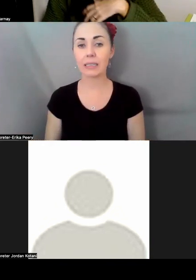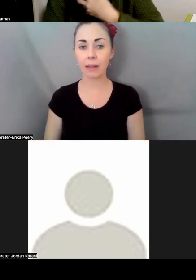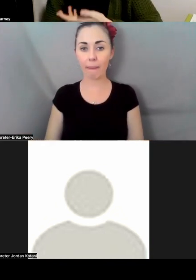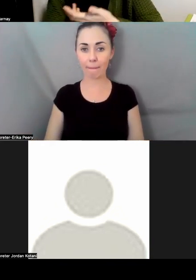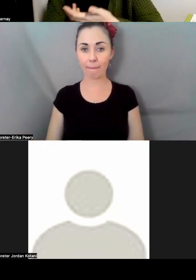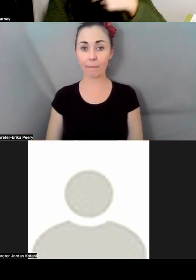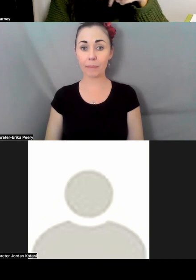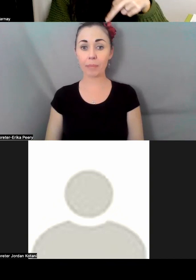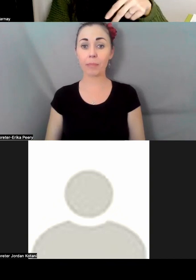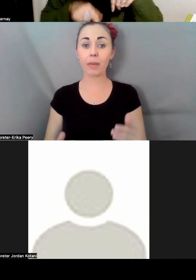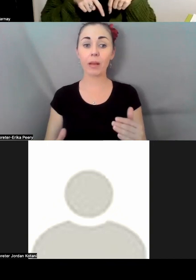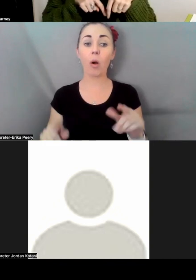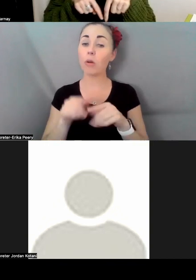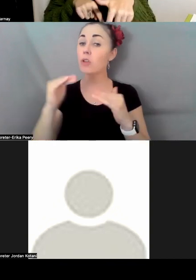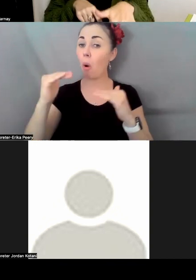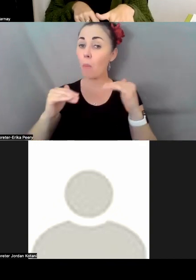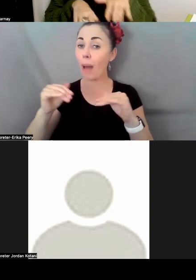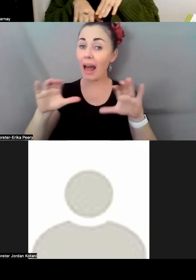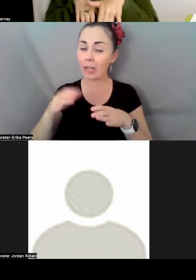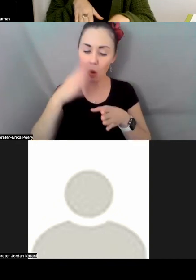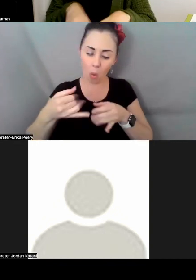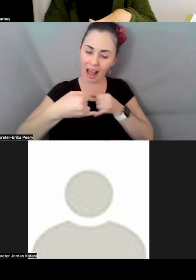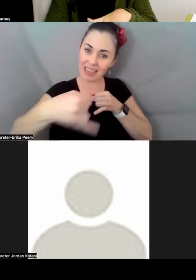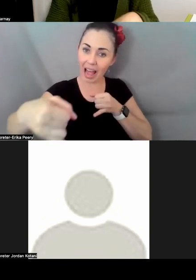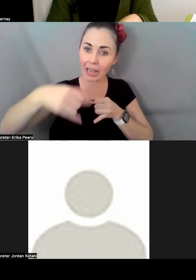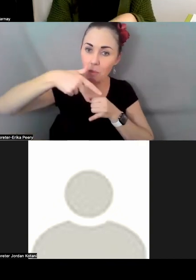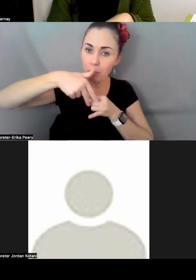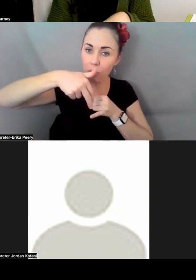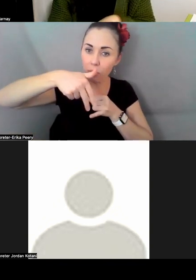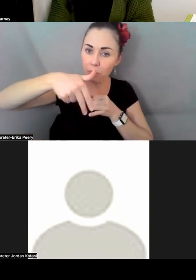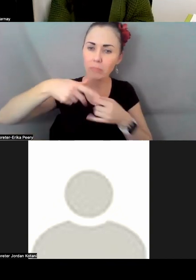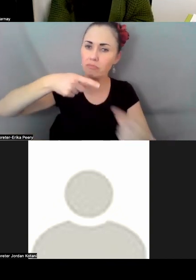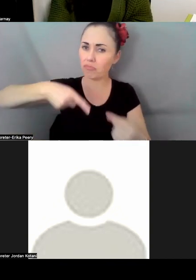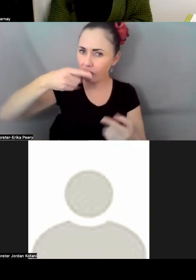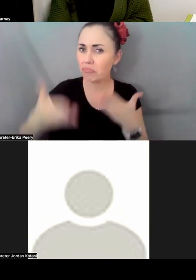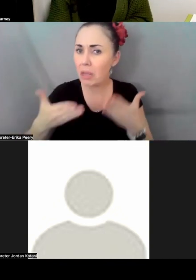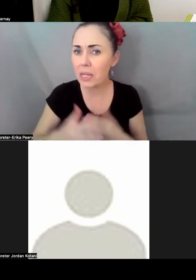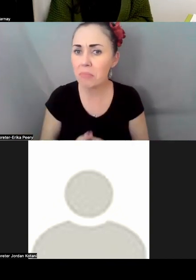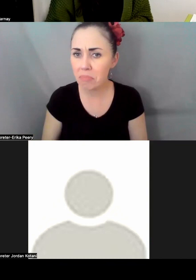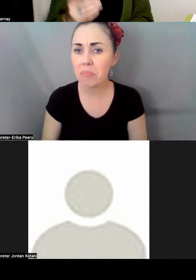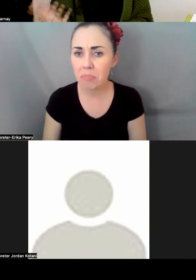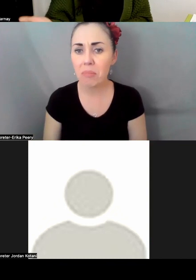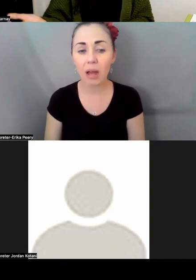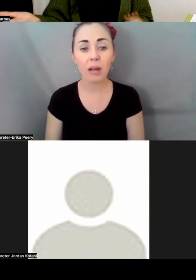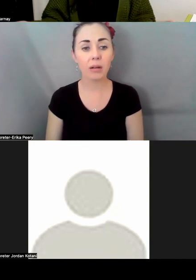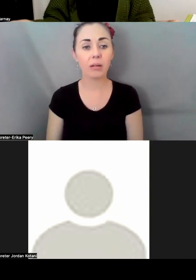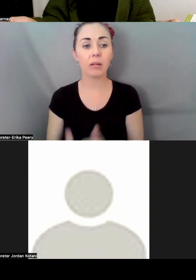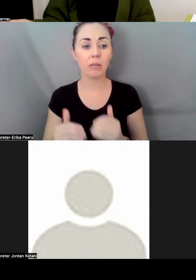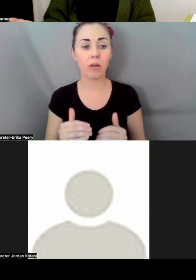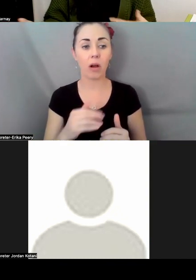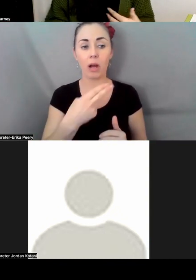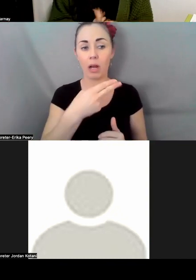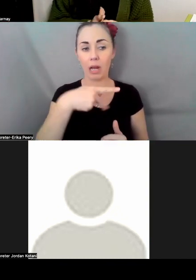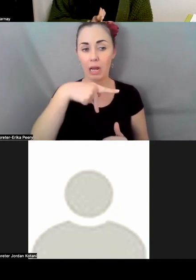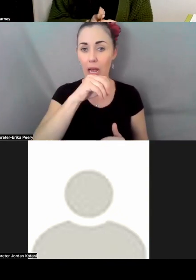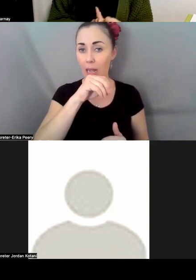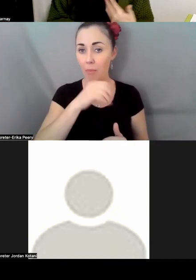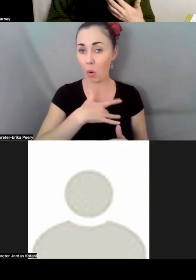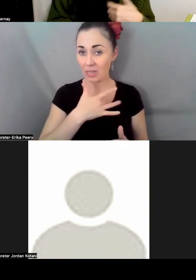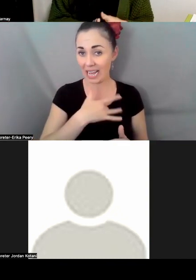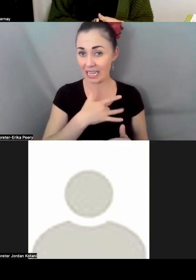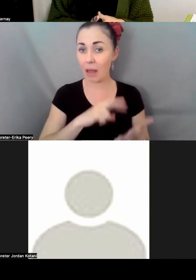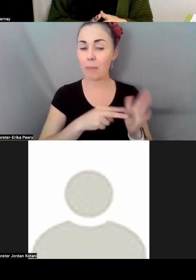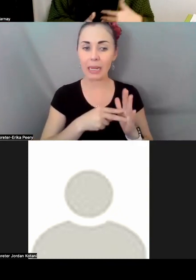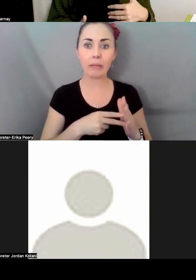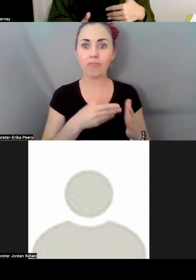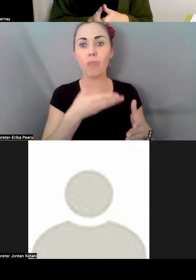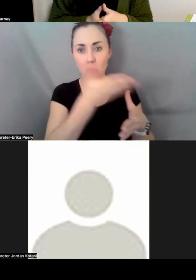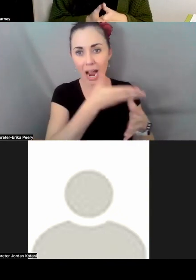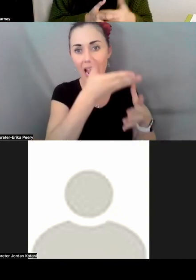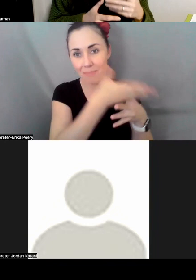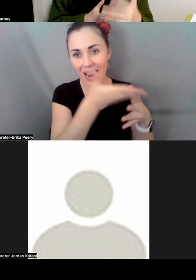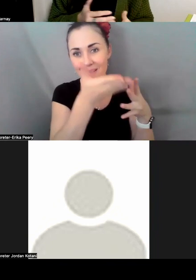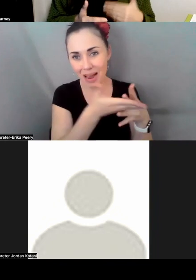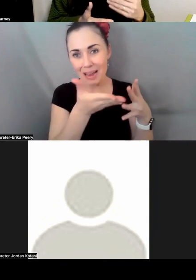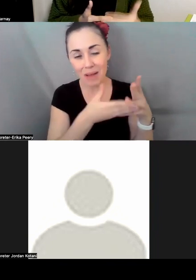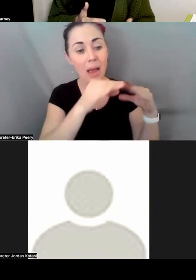balance activities on a line. Hypersensitive kids, regular movement breaks. Sensory diet consisting